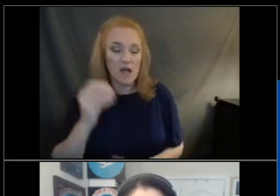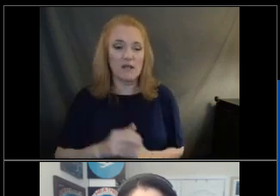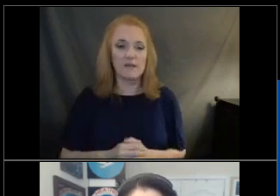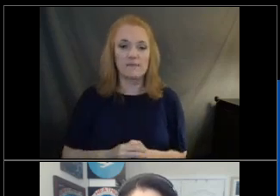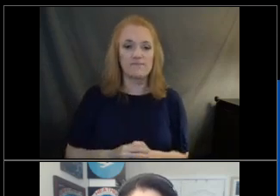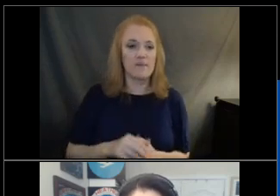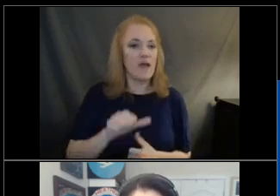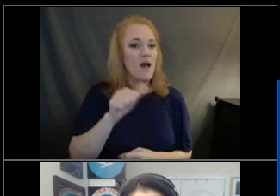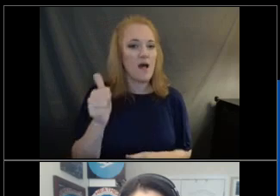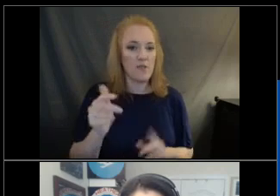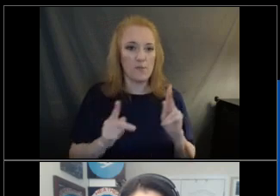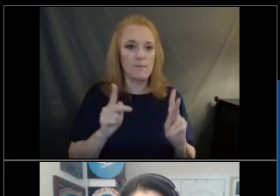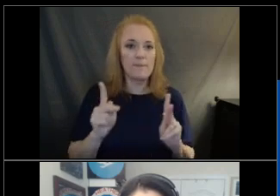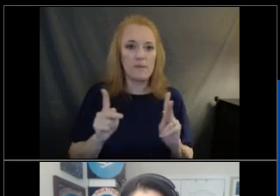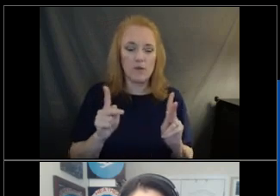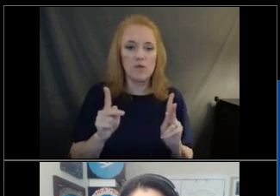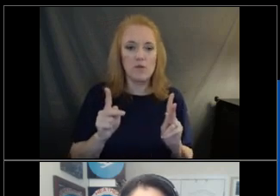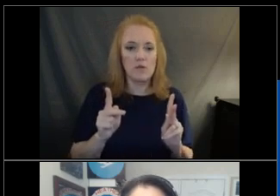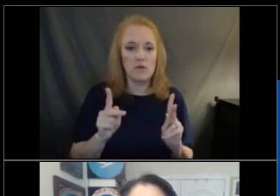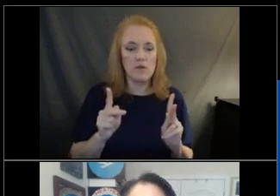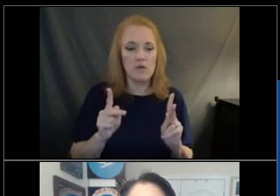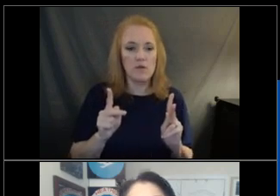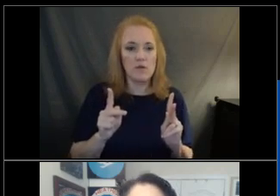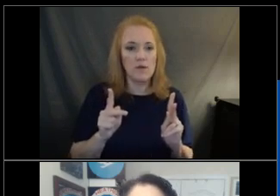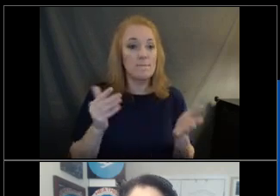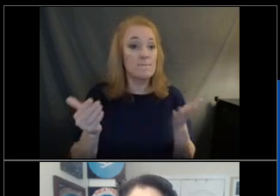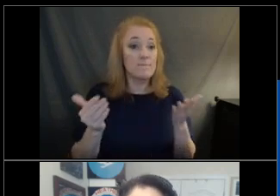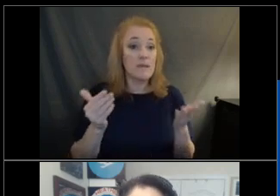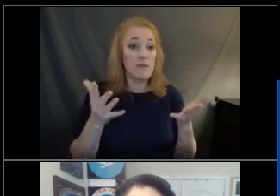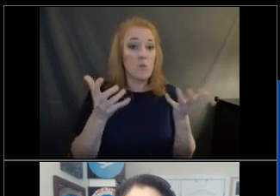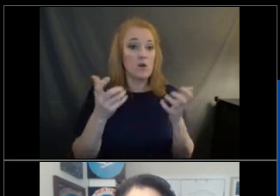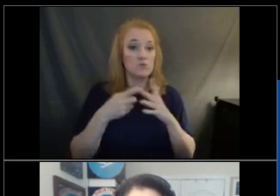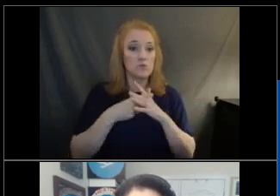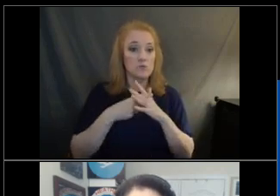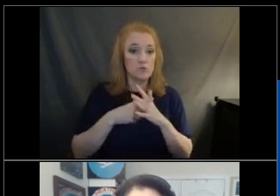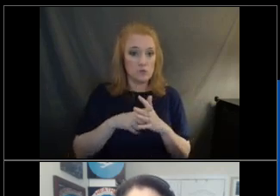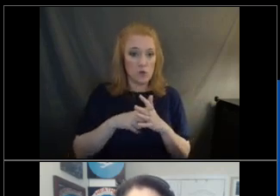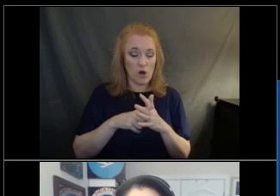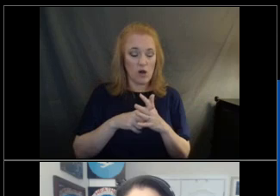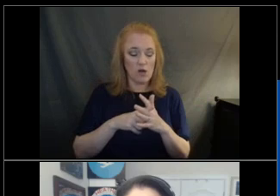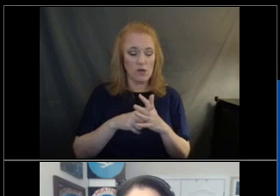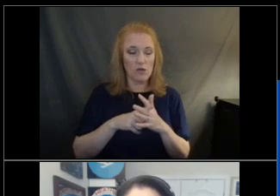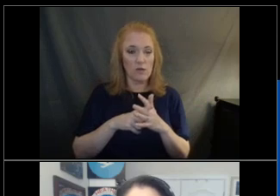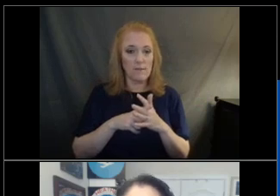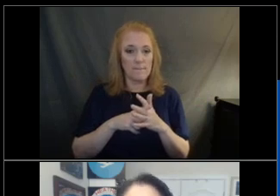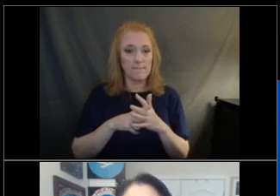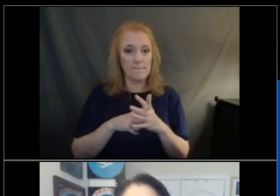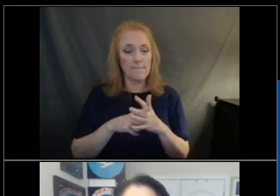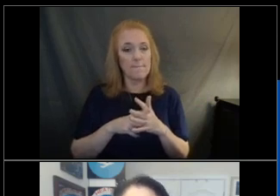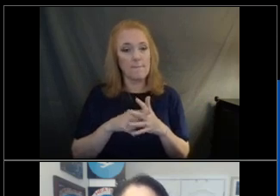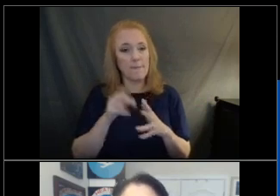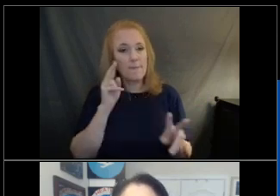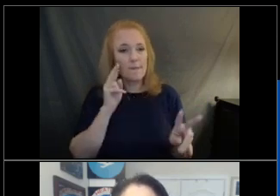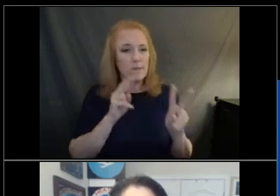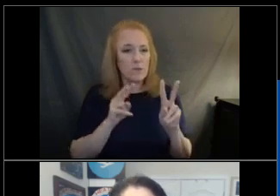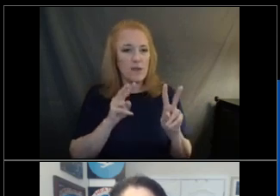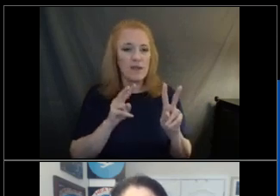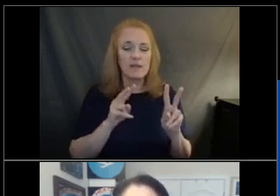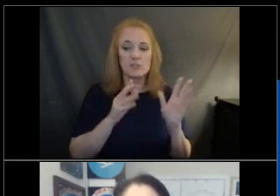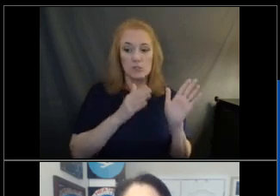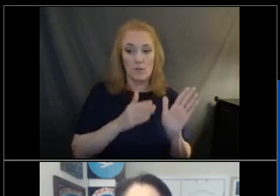and others, that may want to start taking a look at taking action, preparedness action